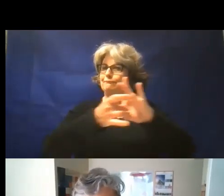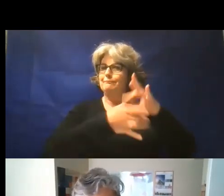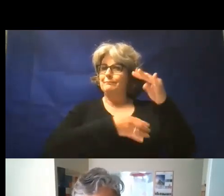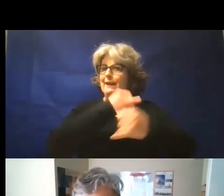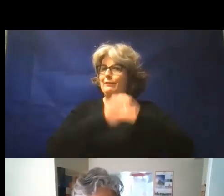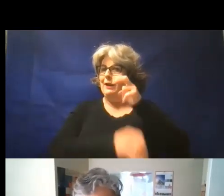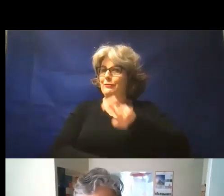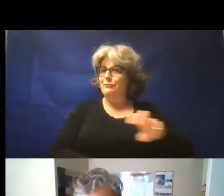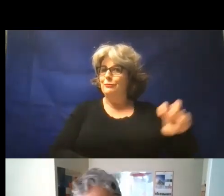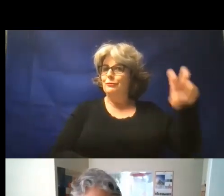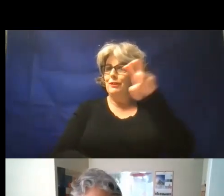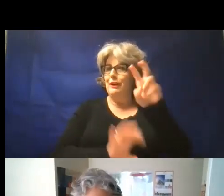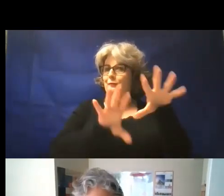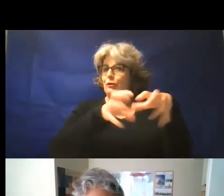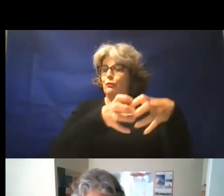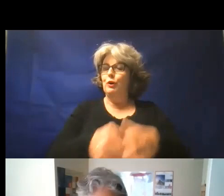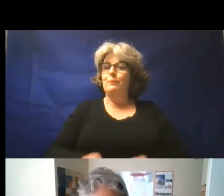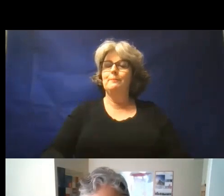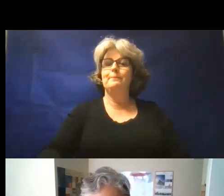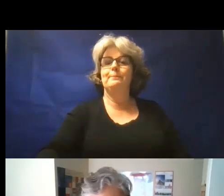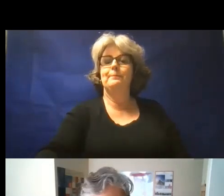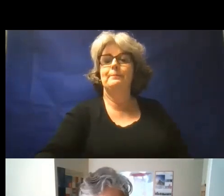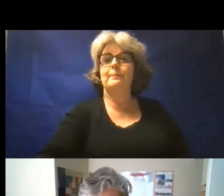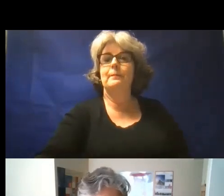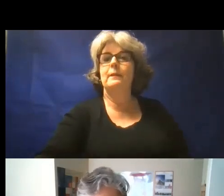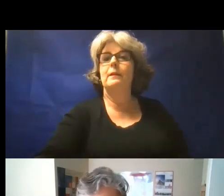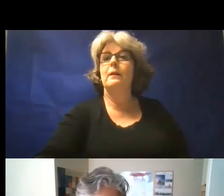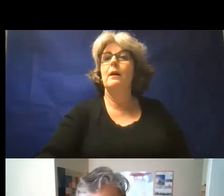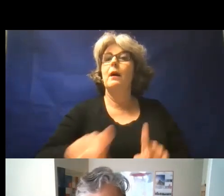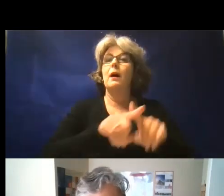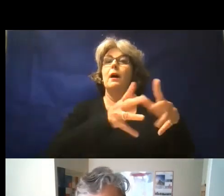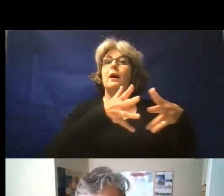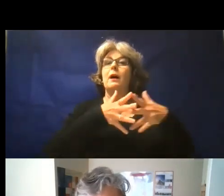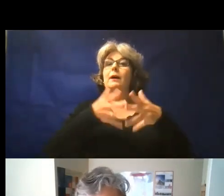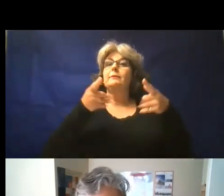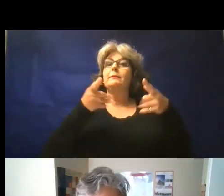also through the lens of the American College Health Association, where I'm a member of the